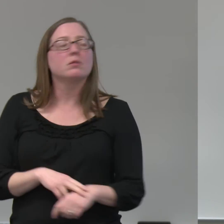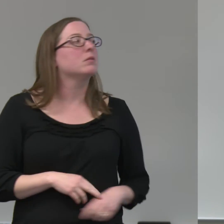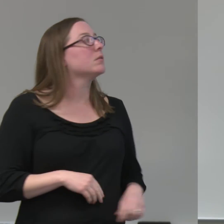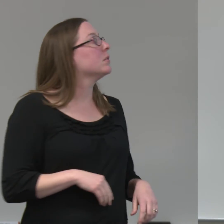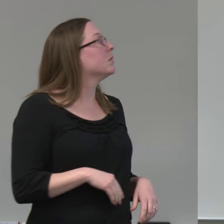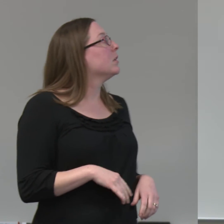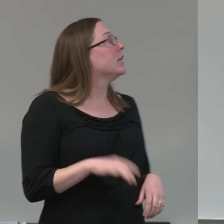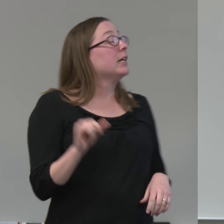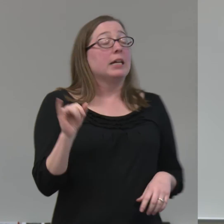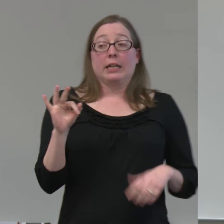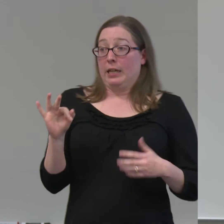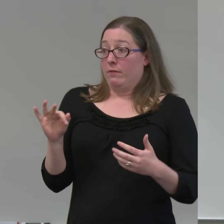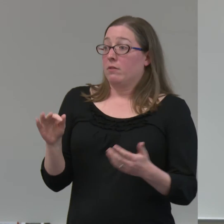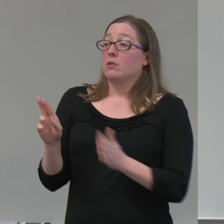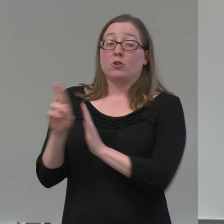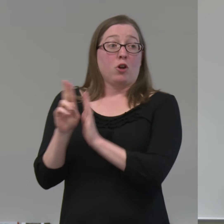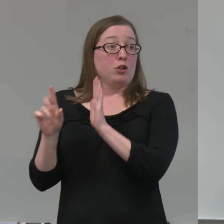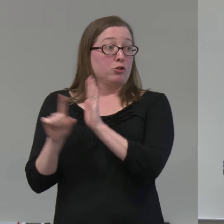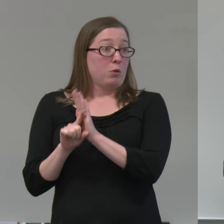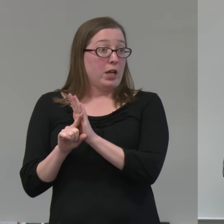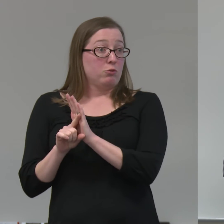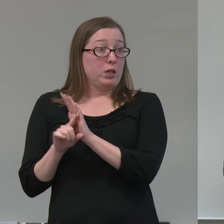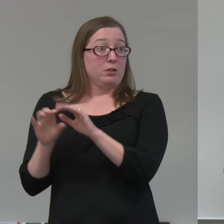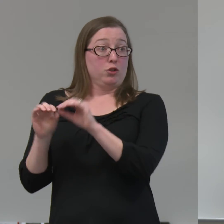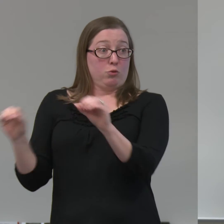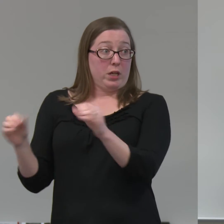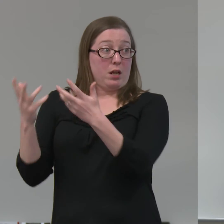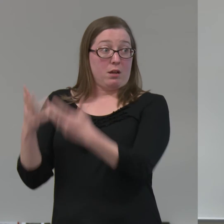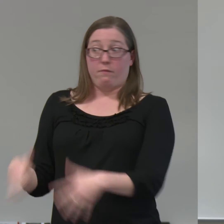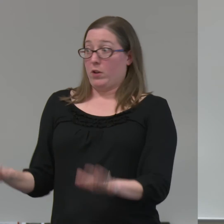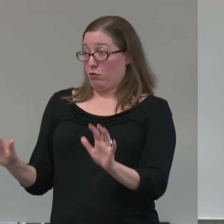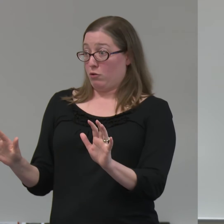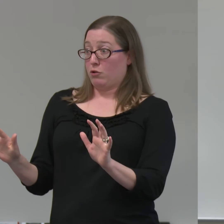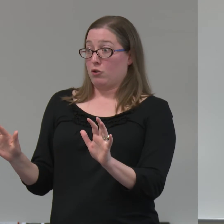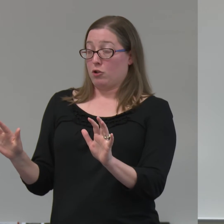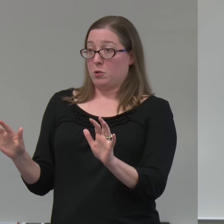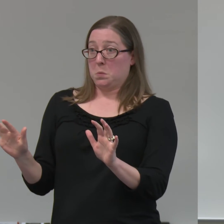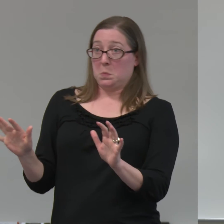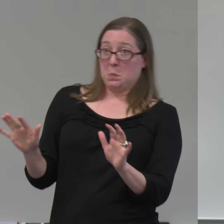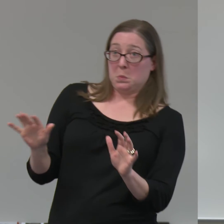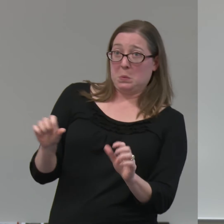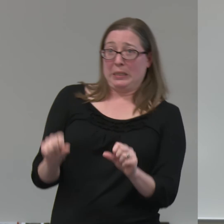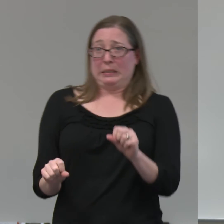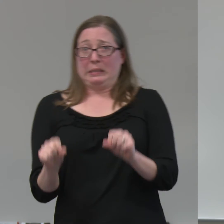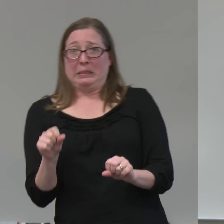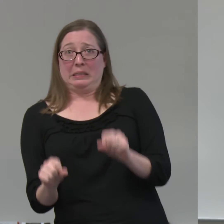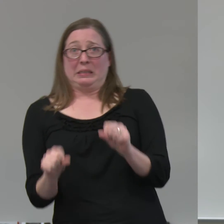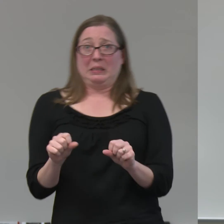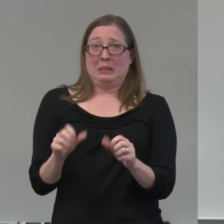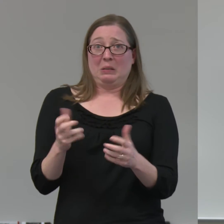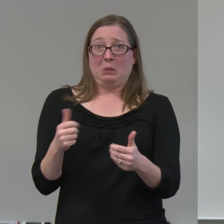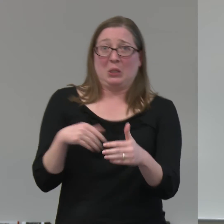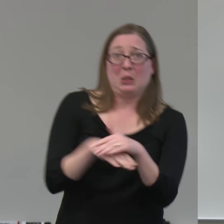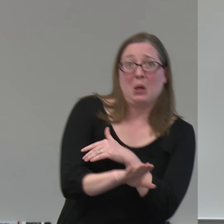If at the time you've finished your undergraduate education and you're not sure about whether you want to go to graduate school, don't do that